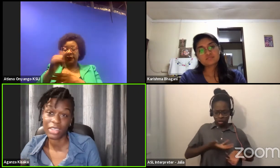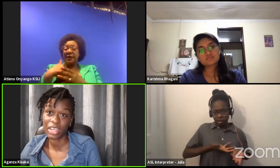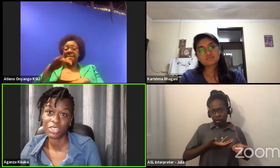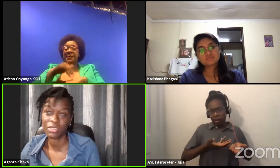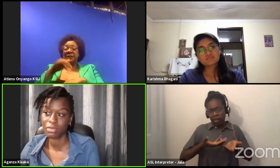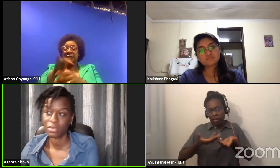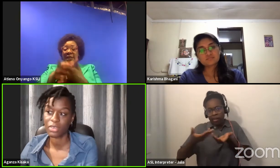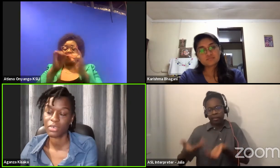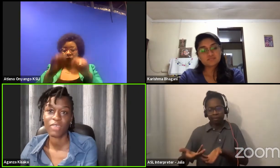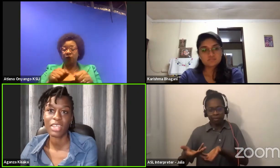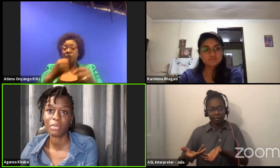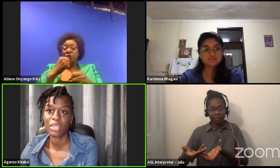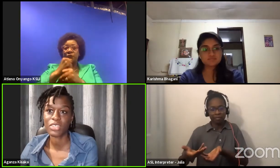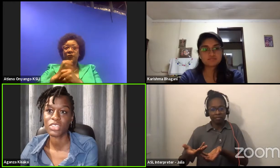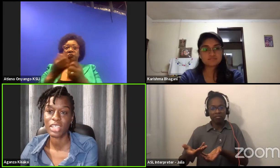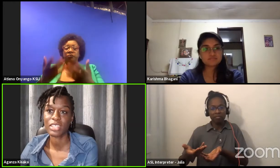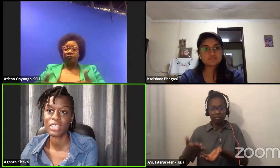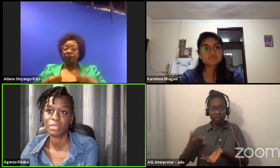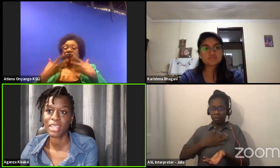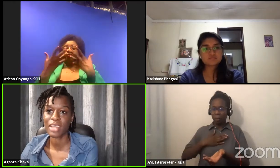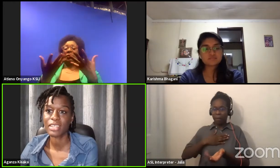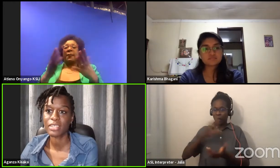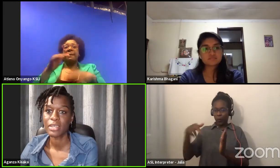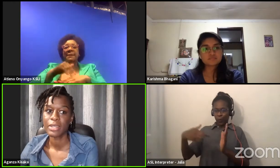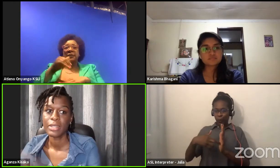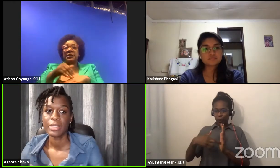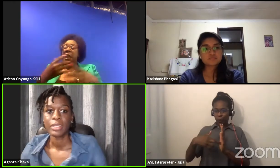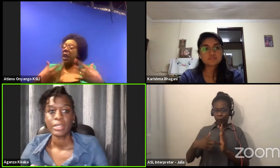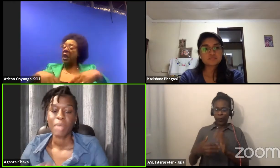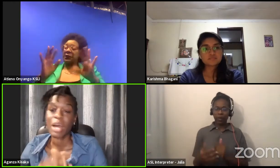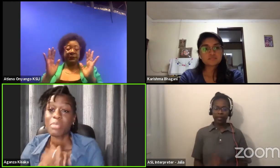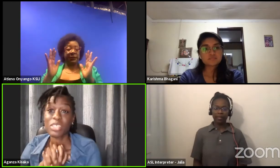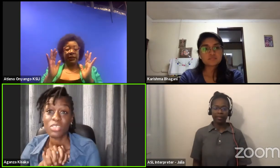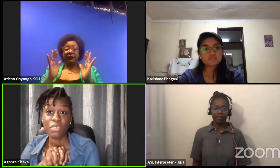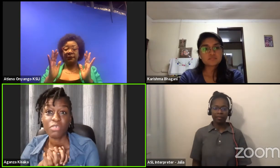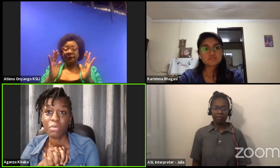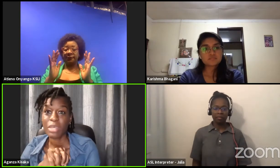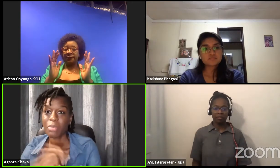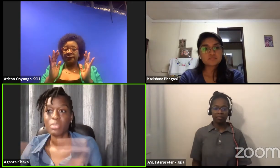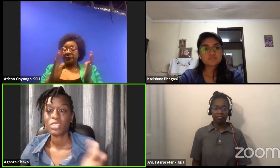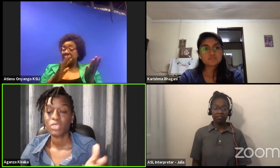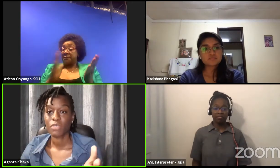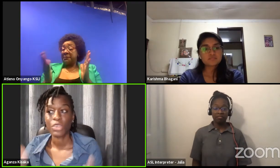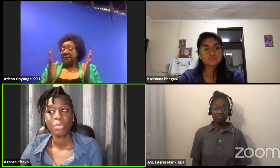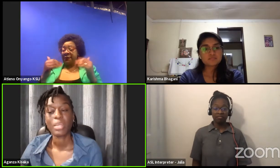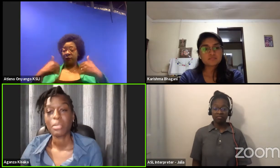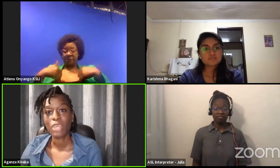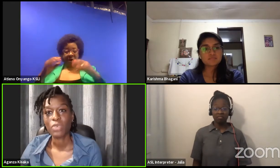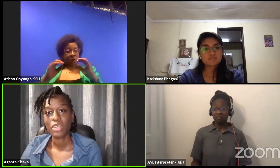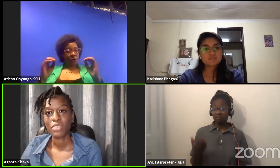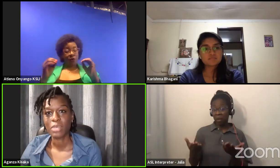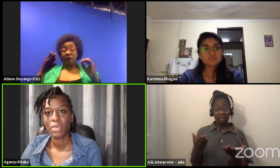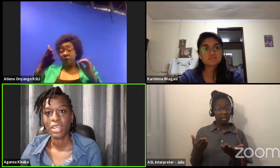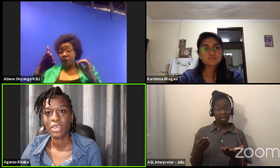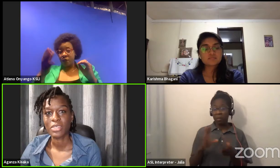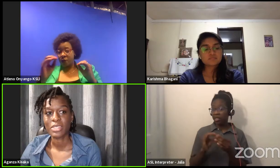Then I should convey that message and let it be that. Perhaps it's not for me part is not for you but it might work for someone else.